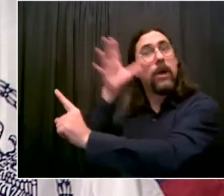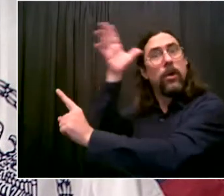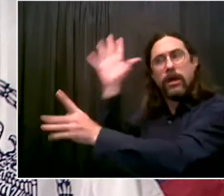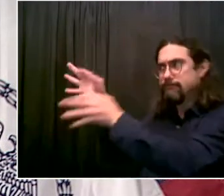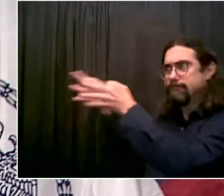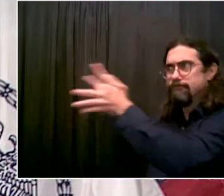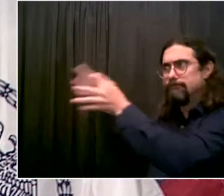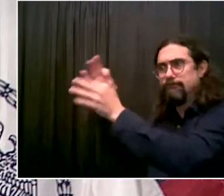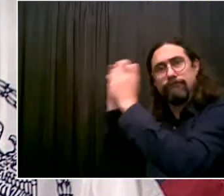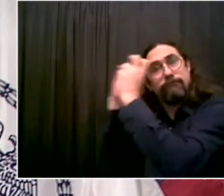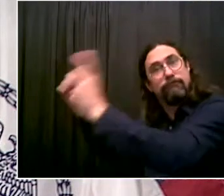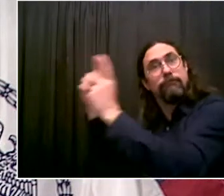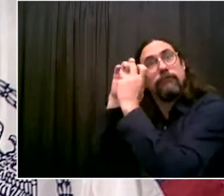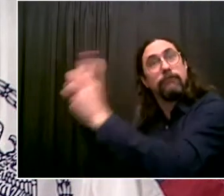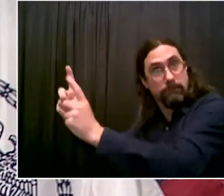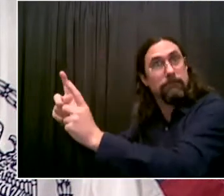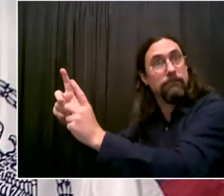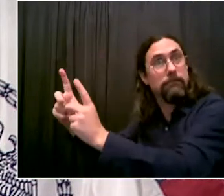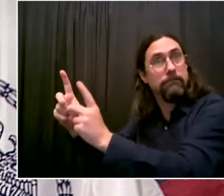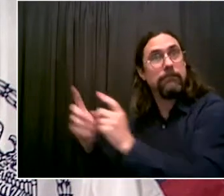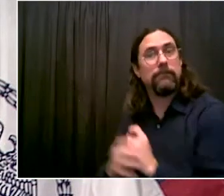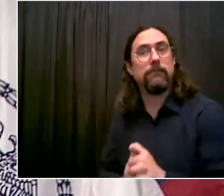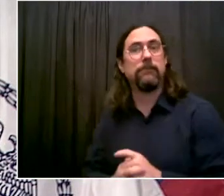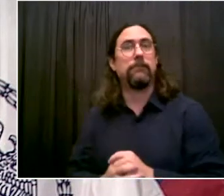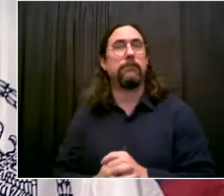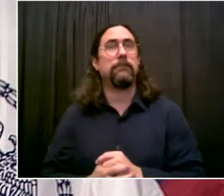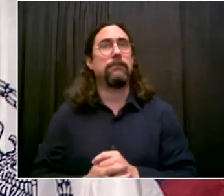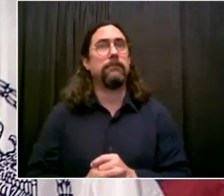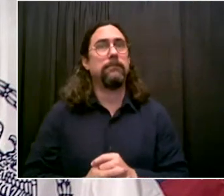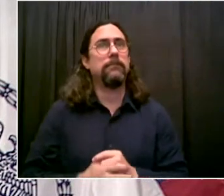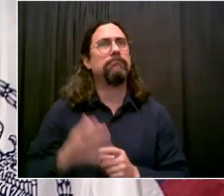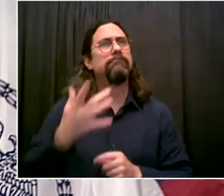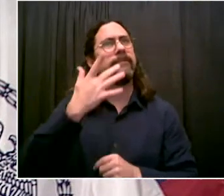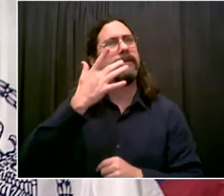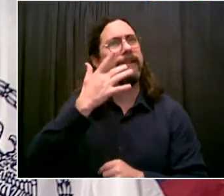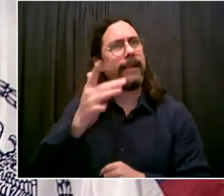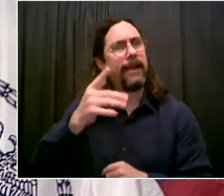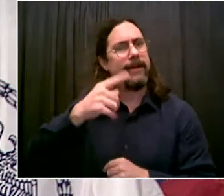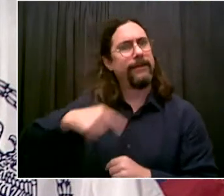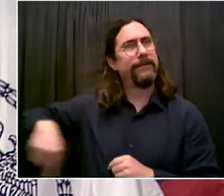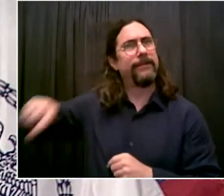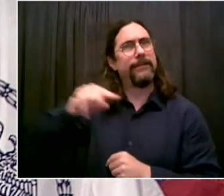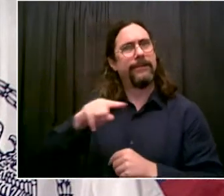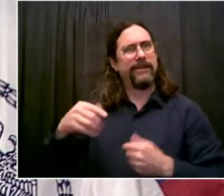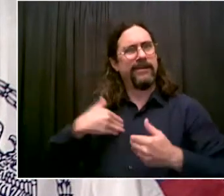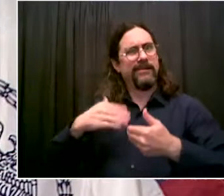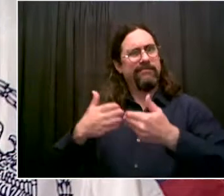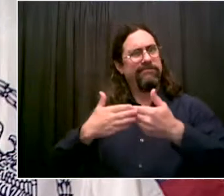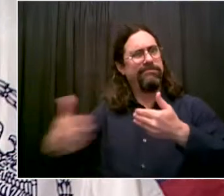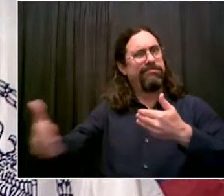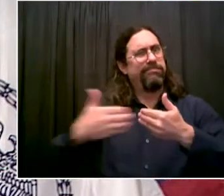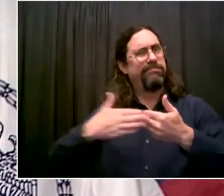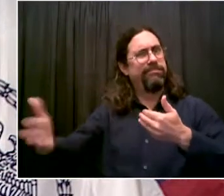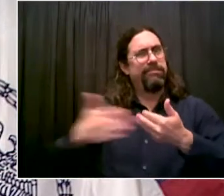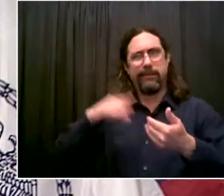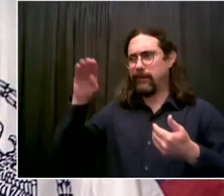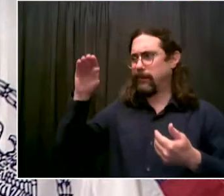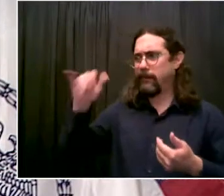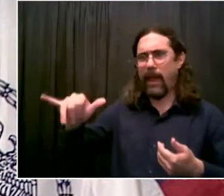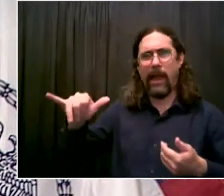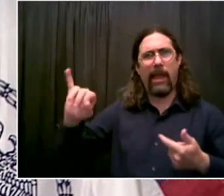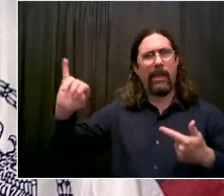THE FACT IS WE